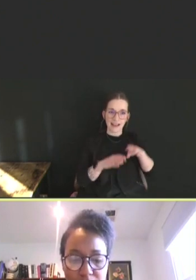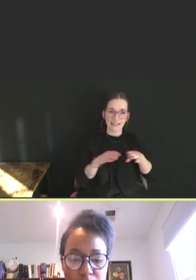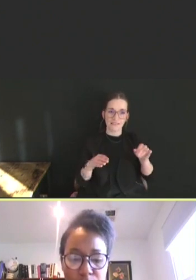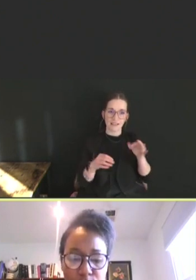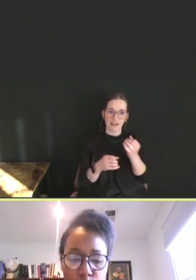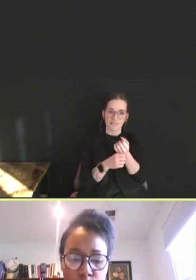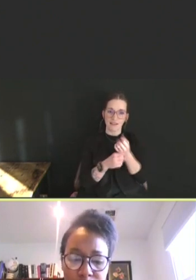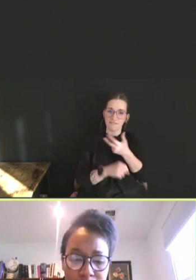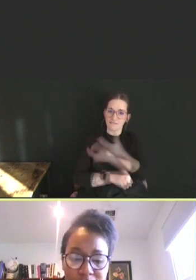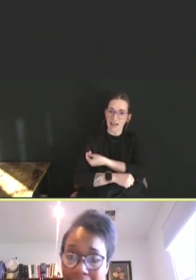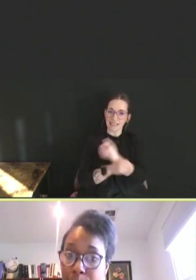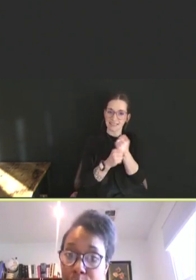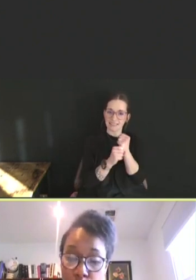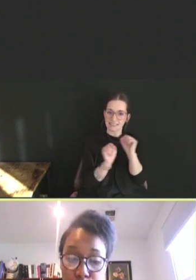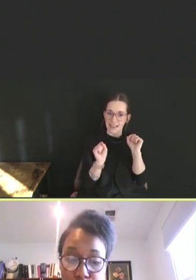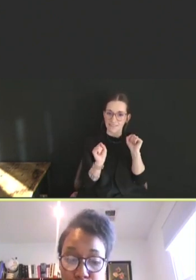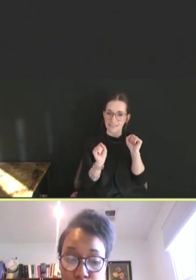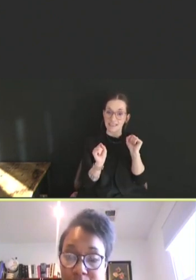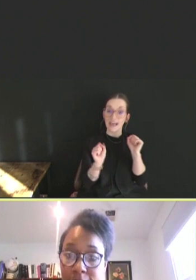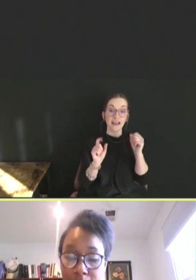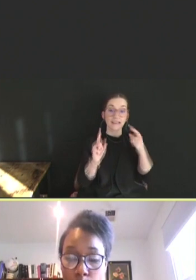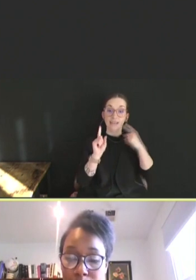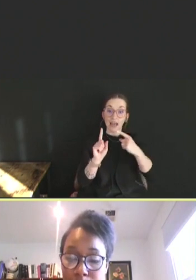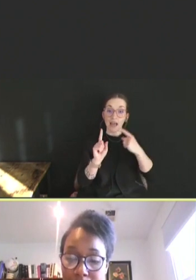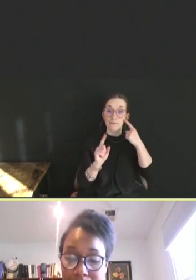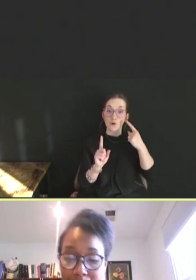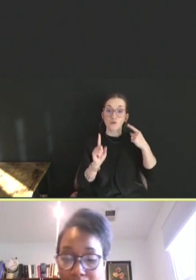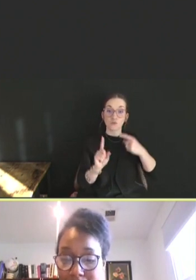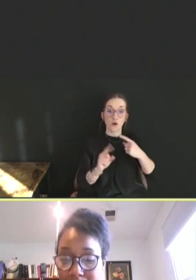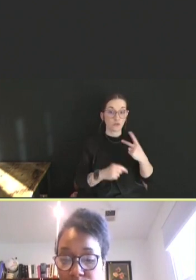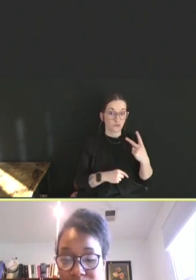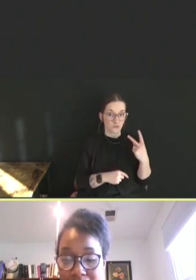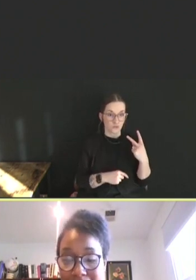The goal -- the aim of goal two is to not only maintain the highest level of vaccine